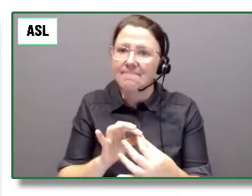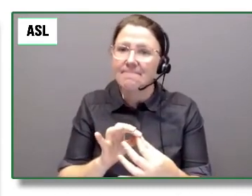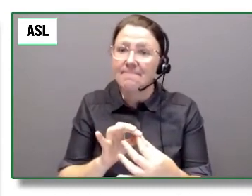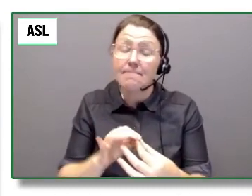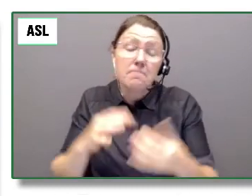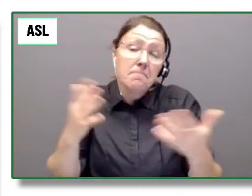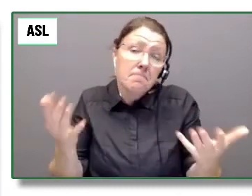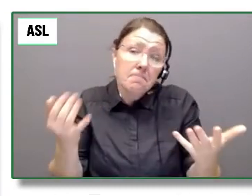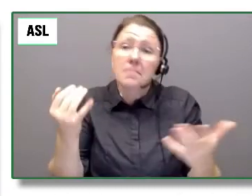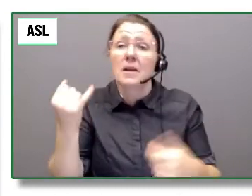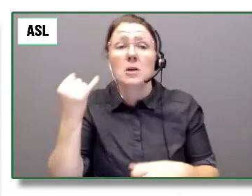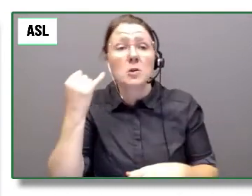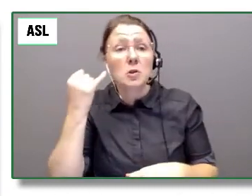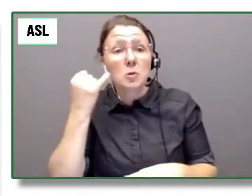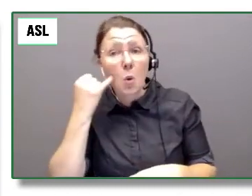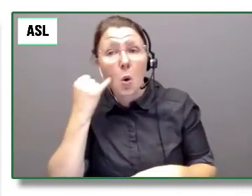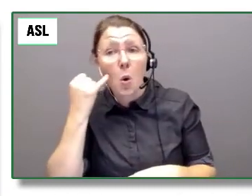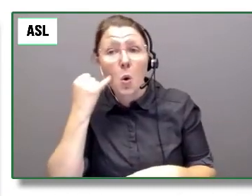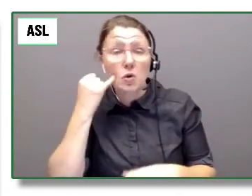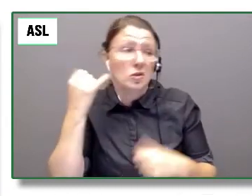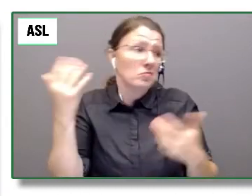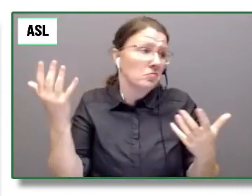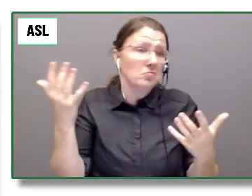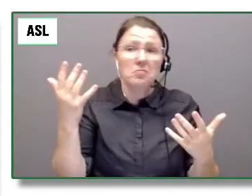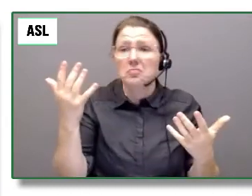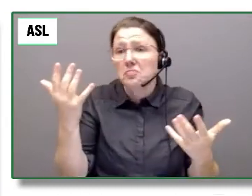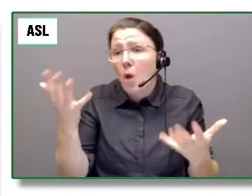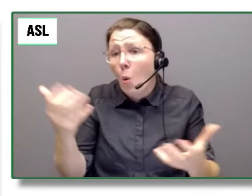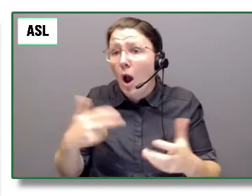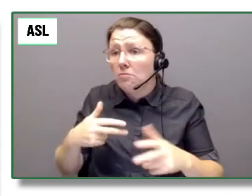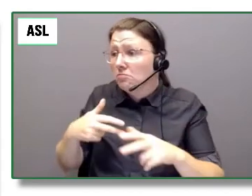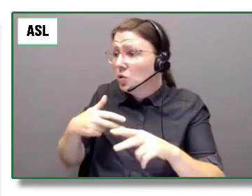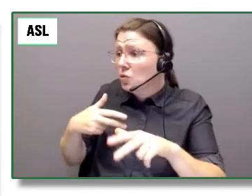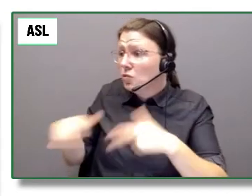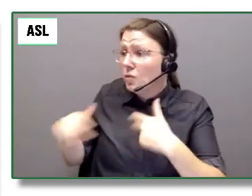a stroll independently, alone or whether you're partaking in a group